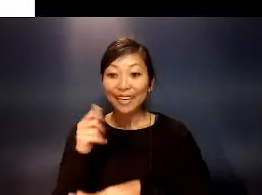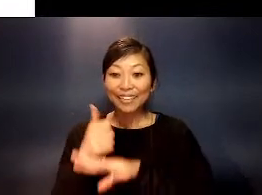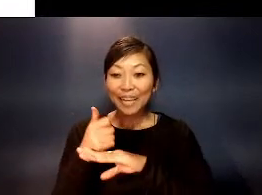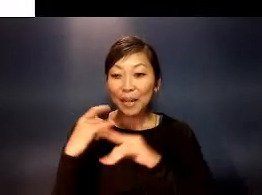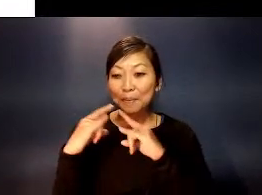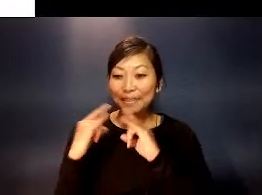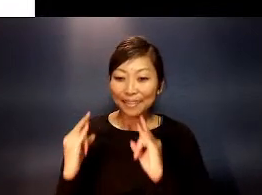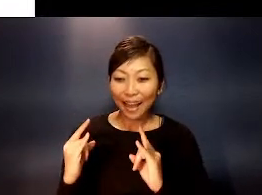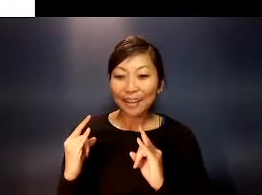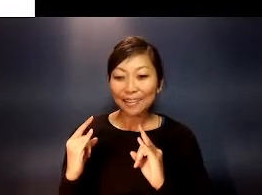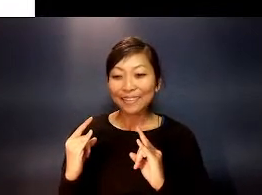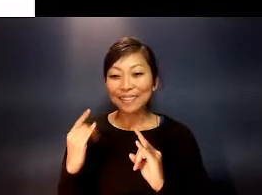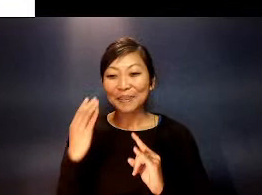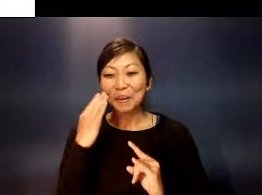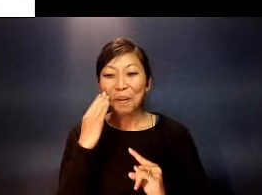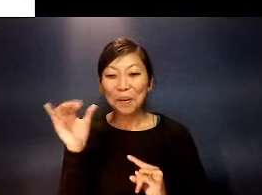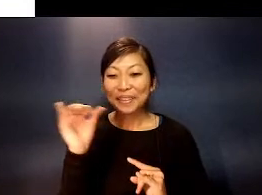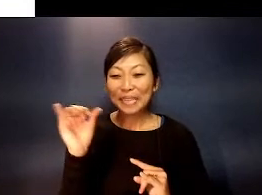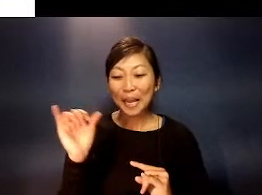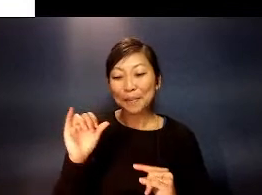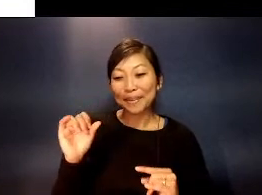EVERYTHING THEY CAN GIVE, THEY GIVE TO OUR RESIDENTS,